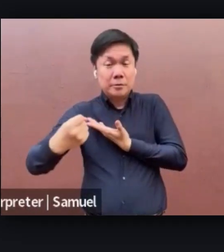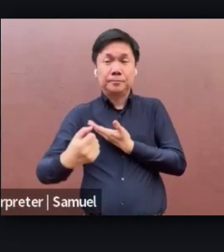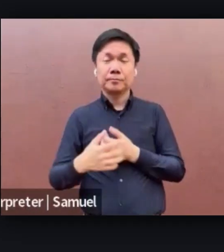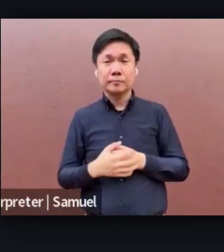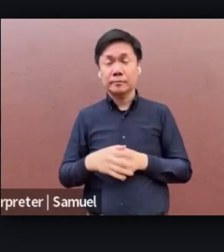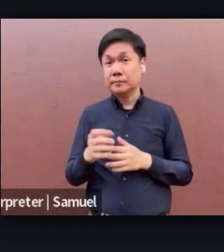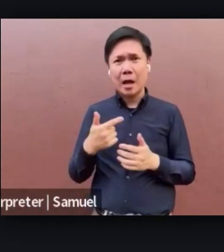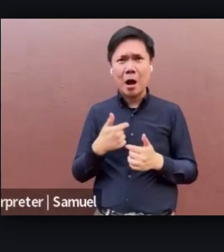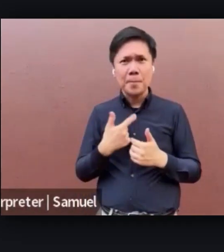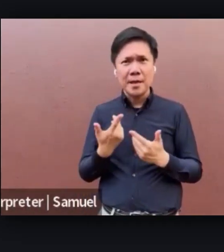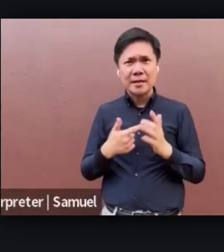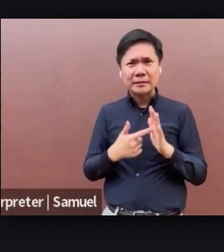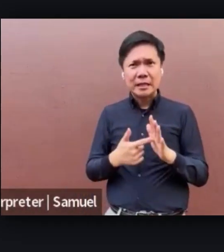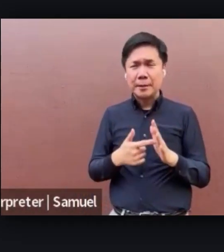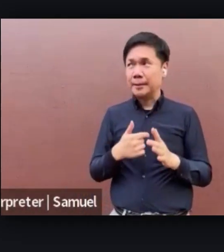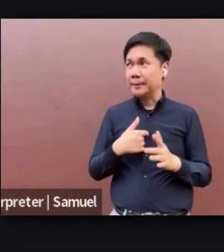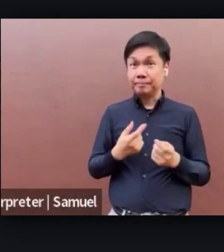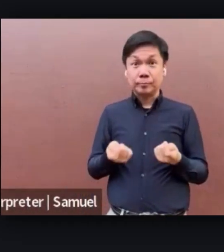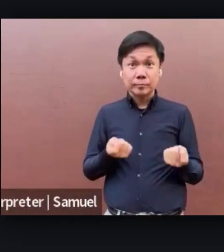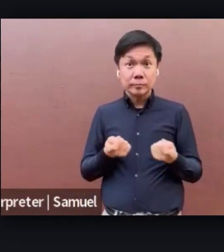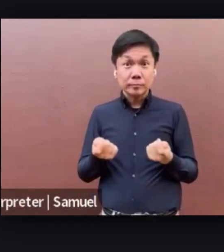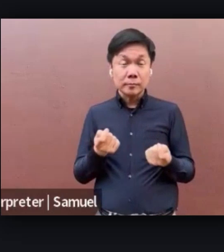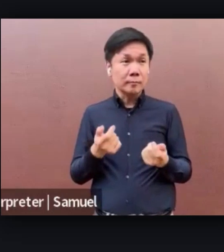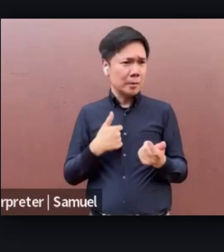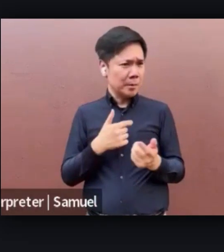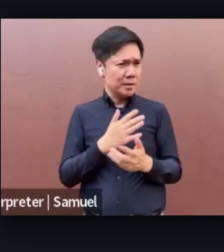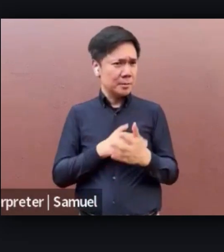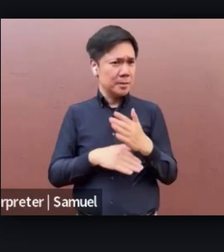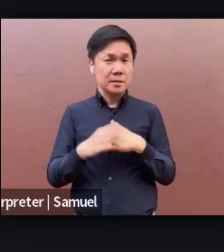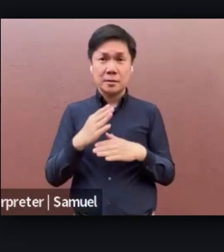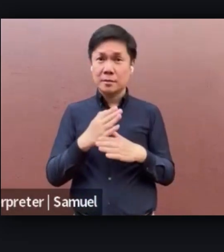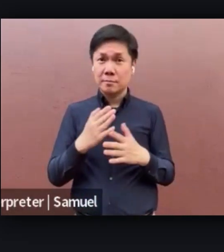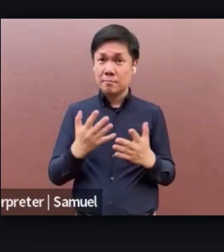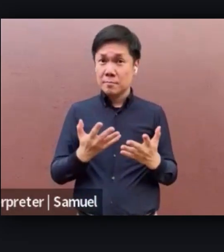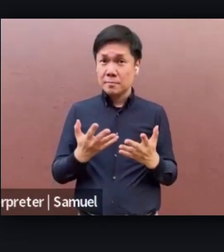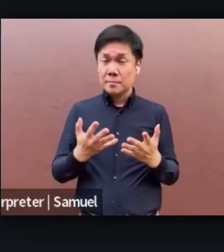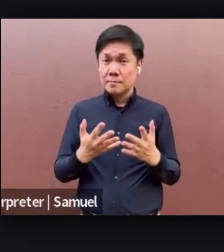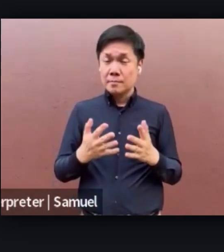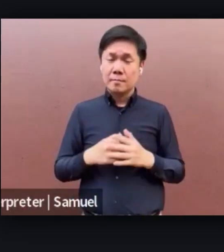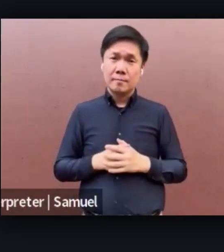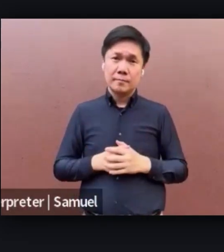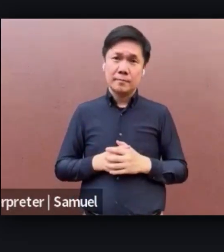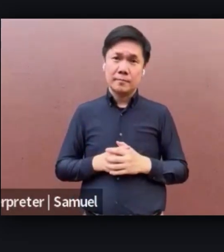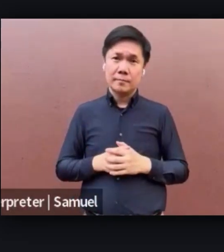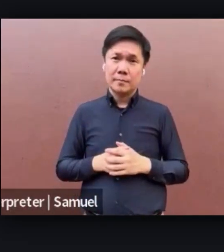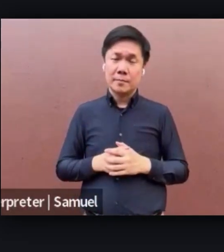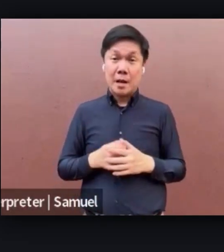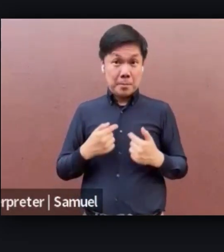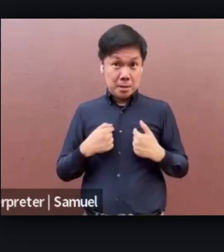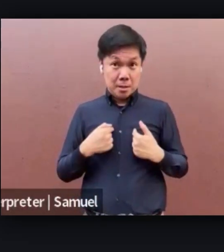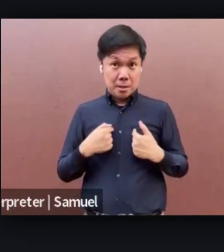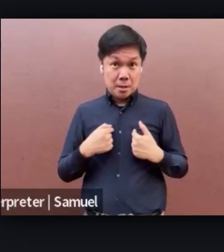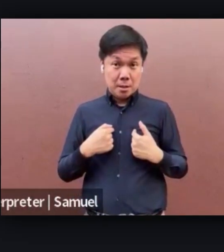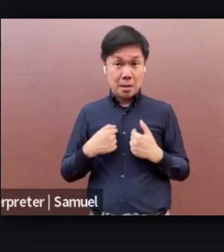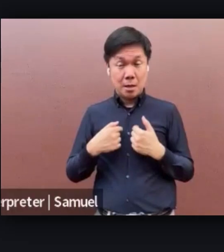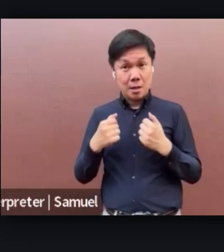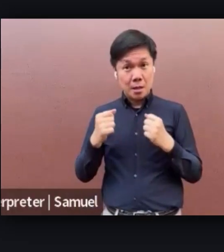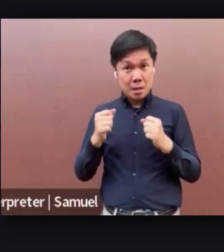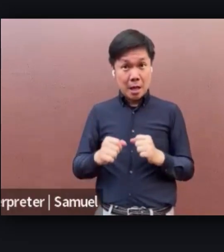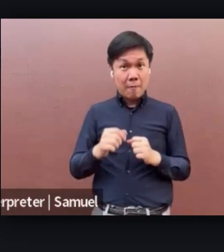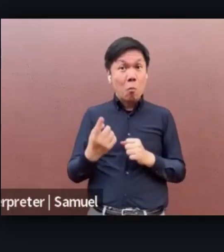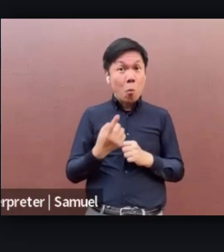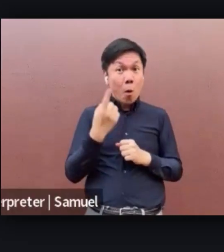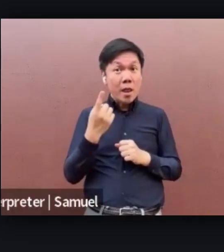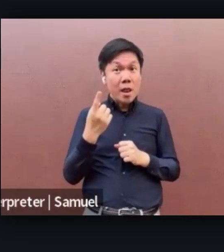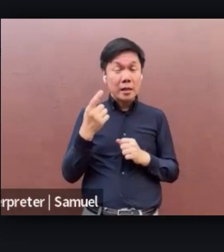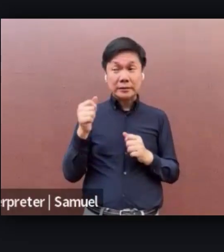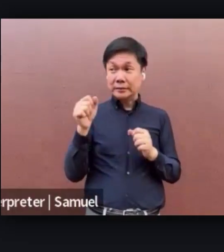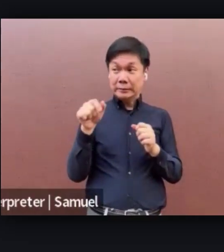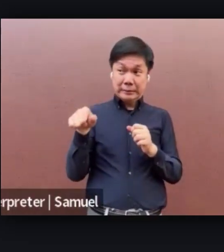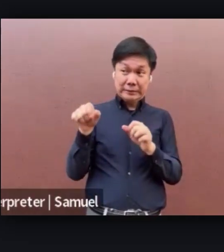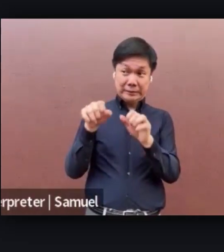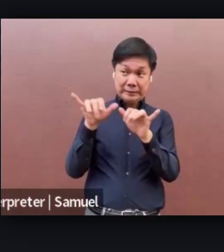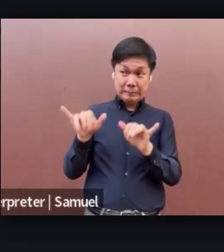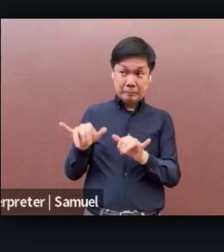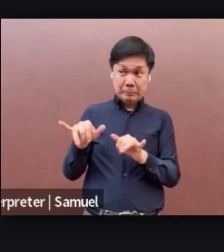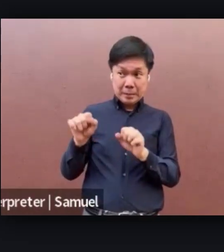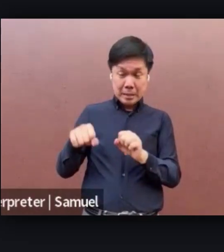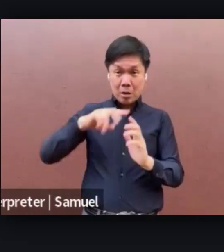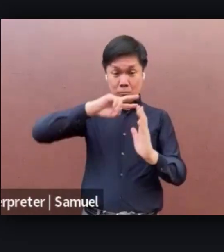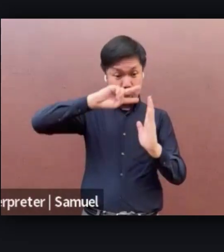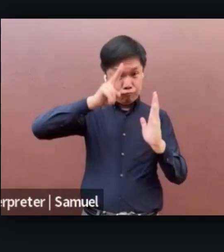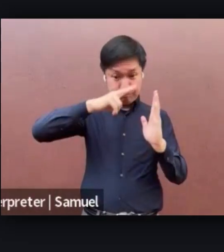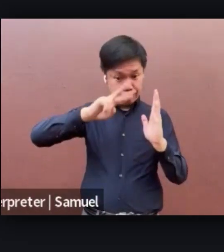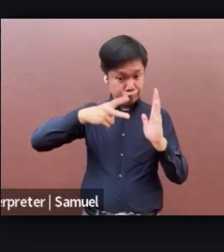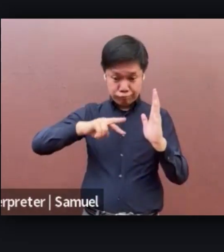And how a user is able to, in terms of disability, when it means that I can have a system read my